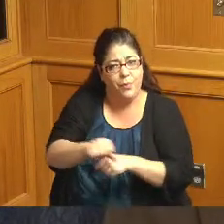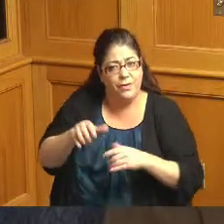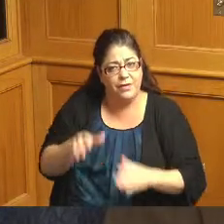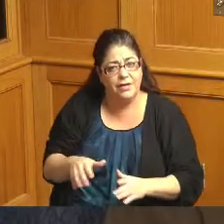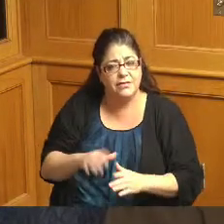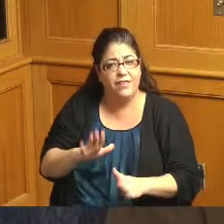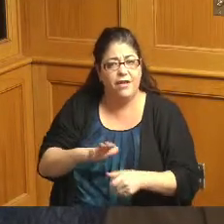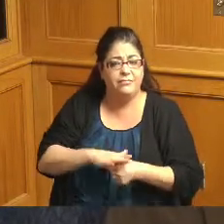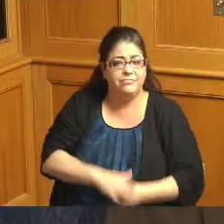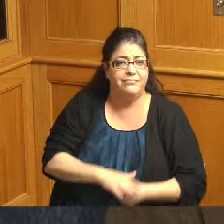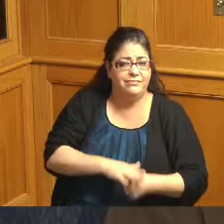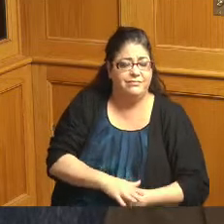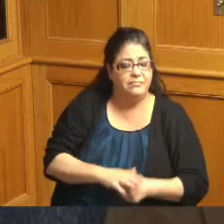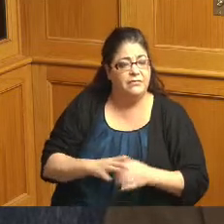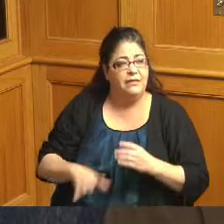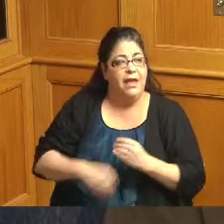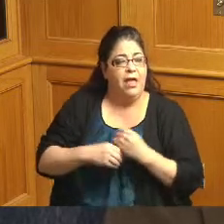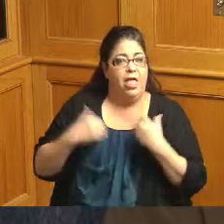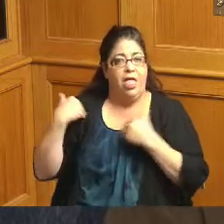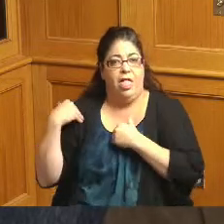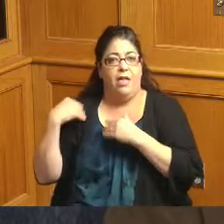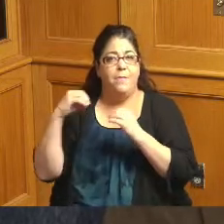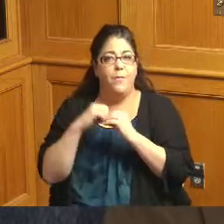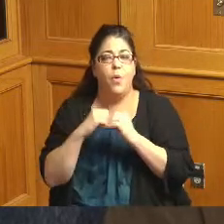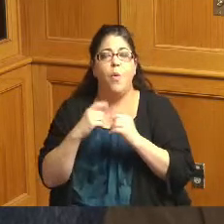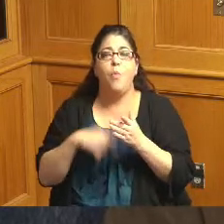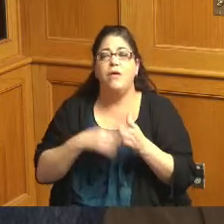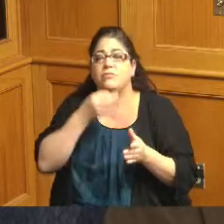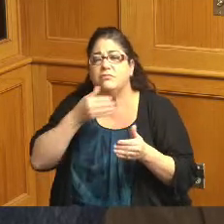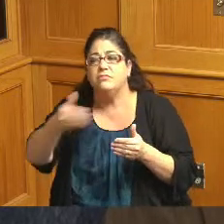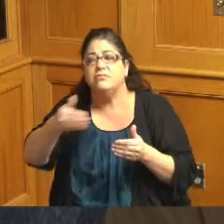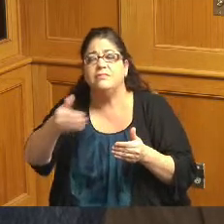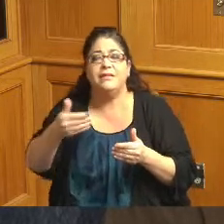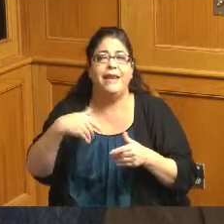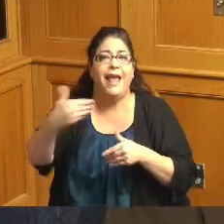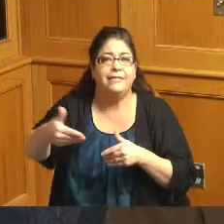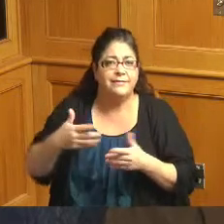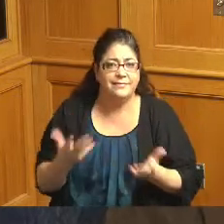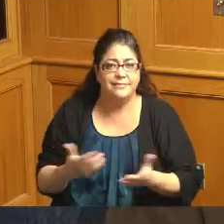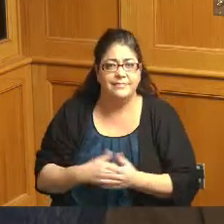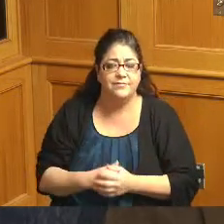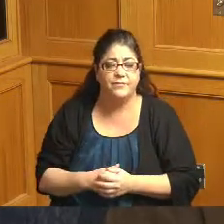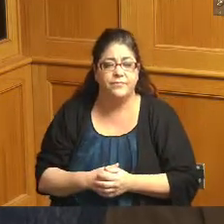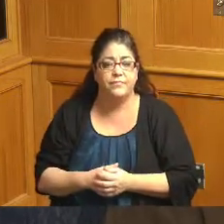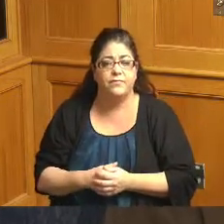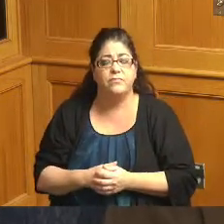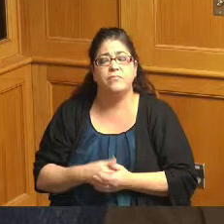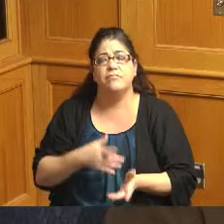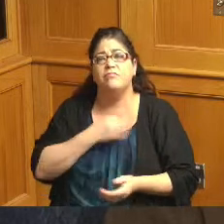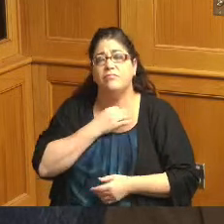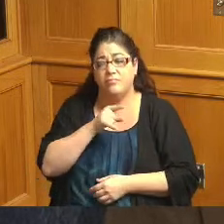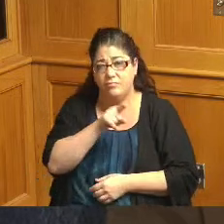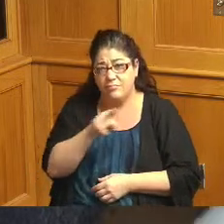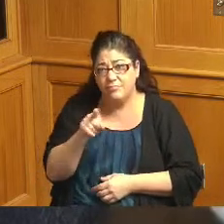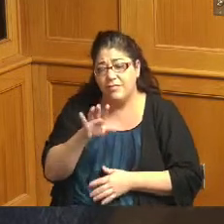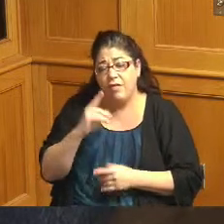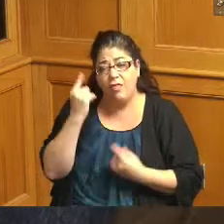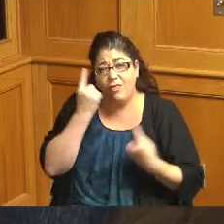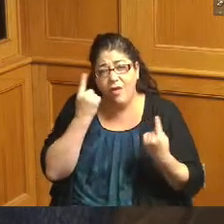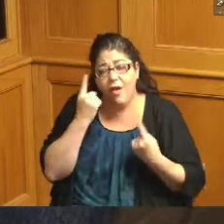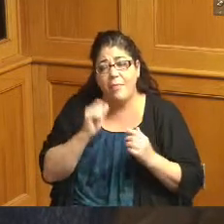and what might be still coming so have you in any way allocated or reserved